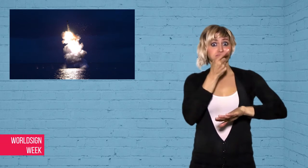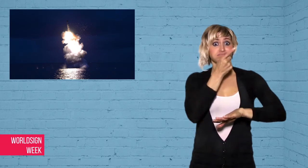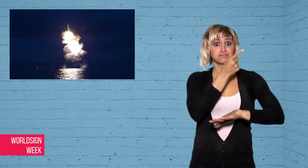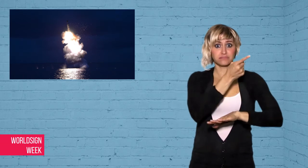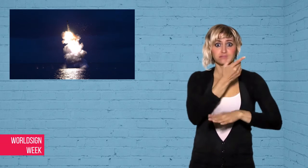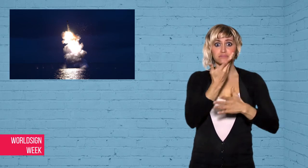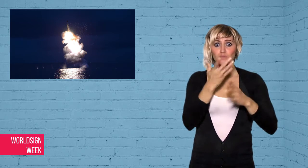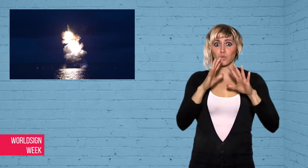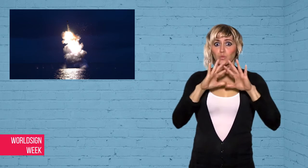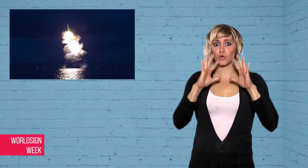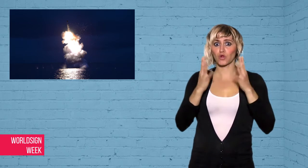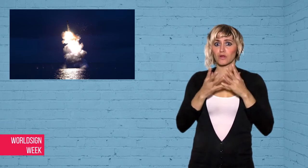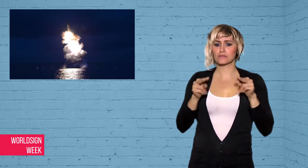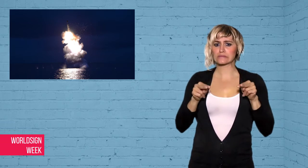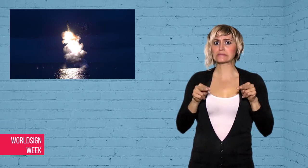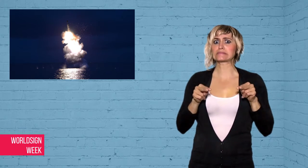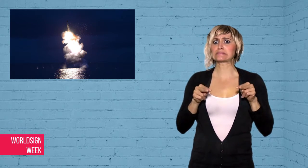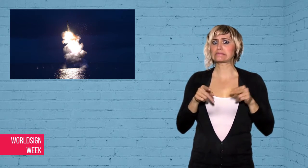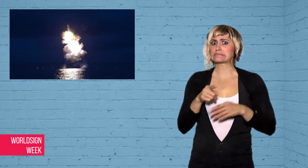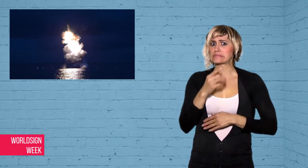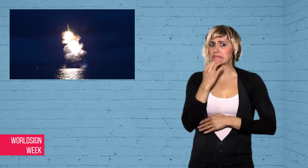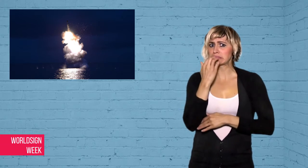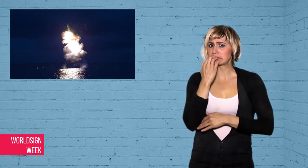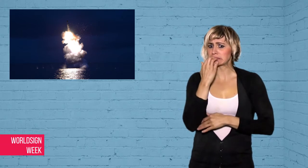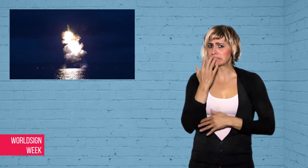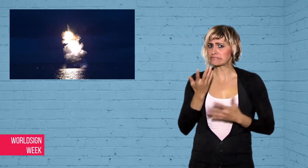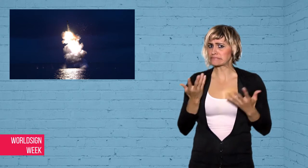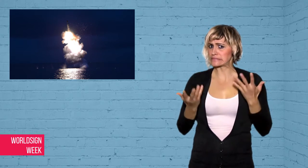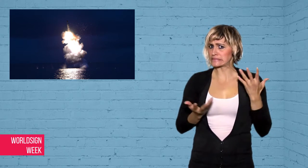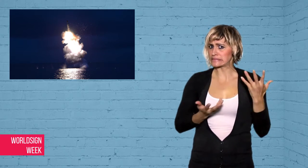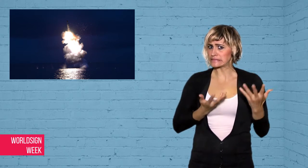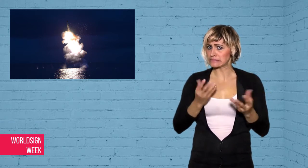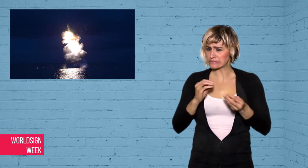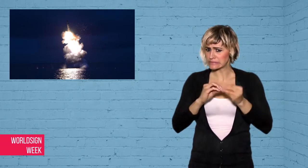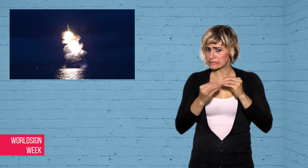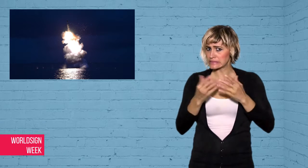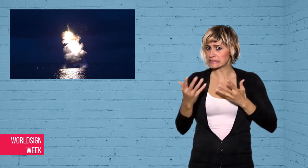missile entered Japan’s zone.